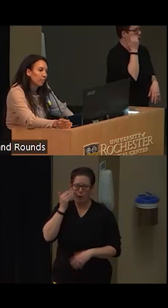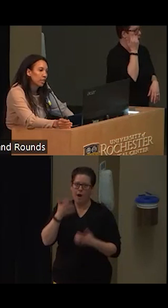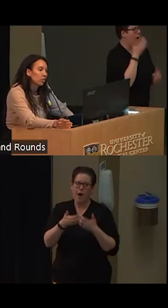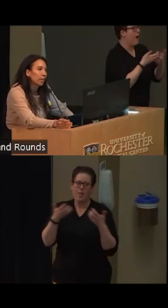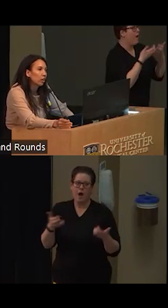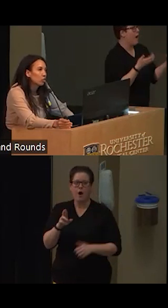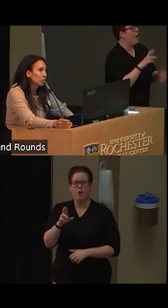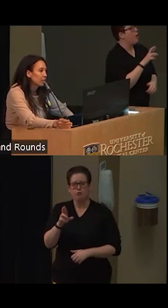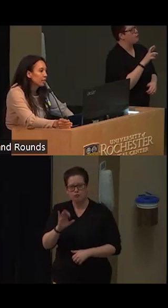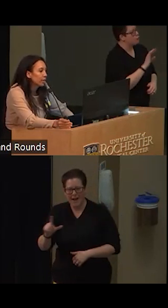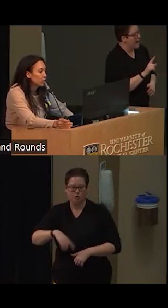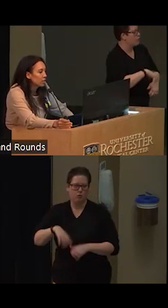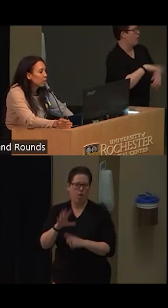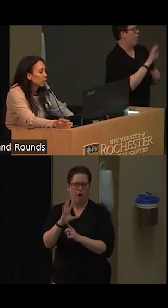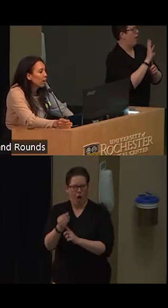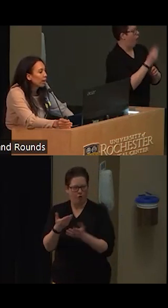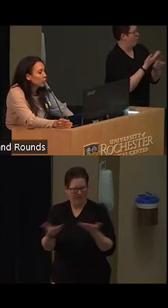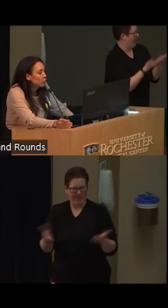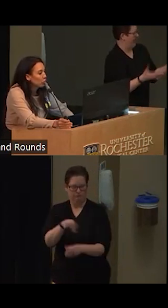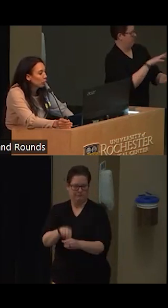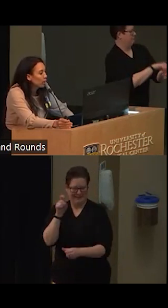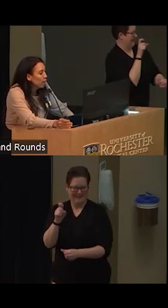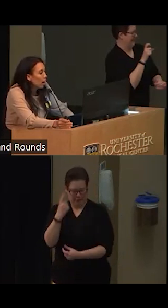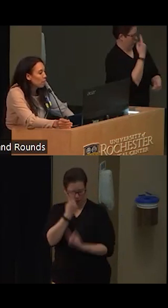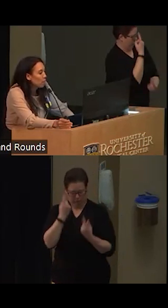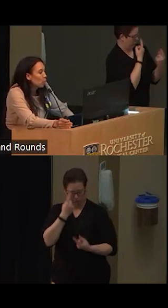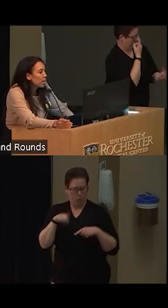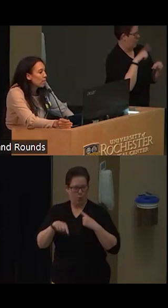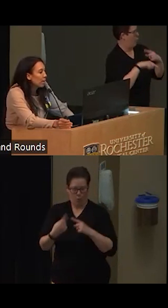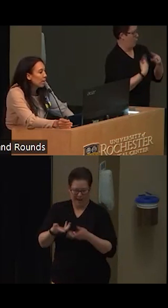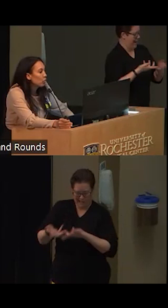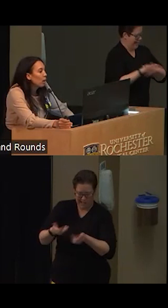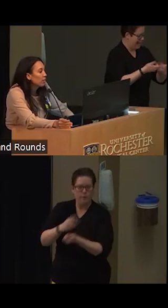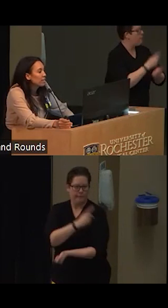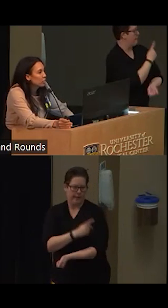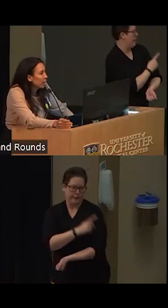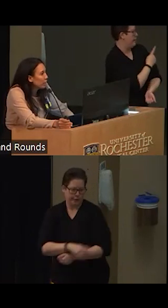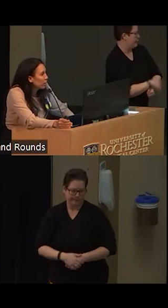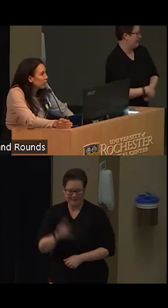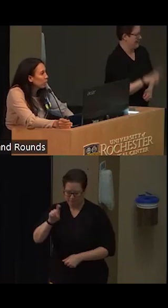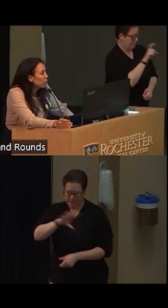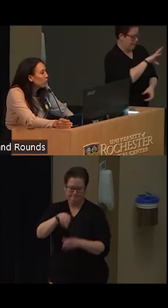lot of racial and cultural considerations that we wanted to weave into all of this education we